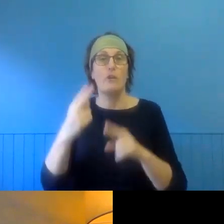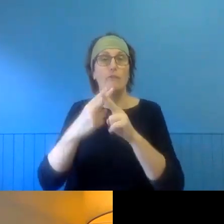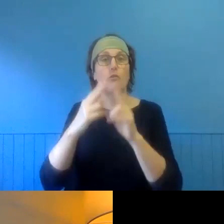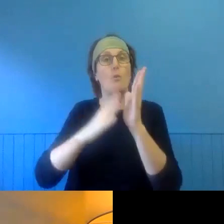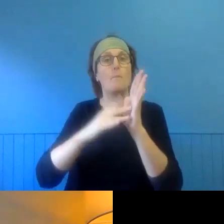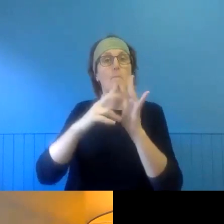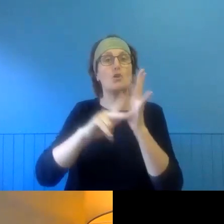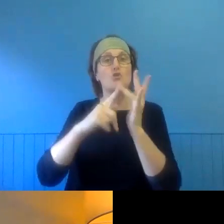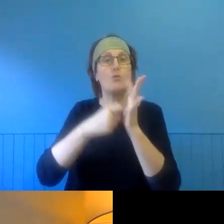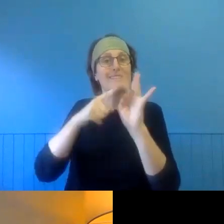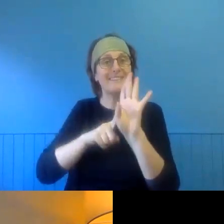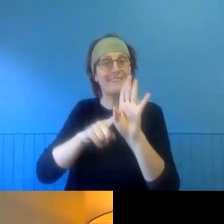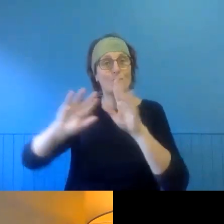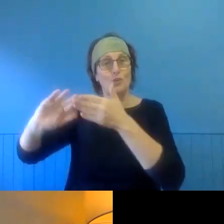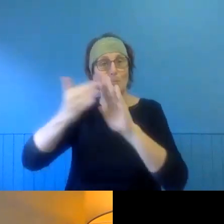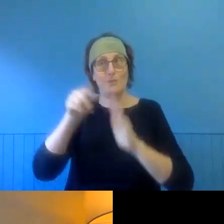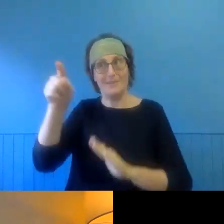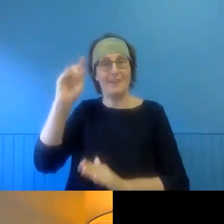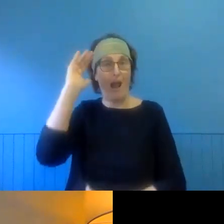community, and I thought that that was interesting that they saw the